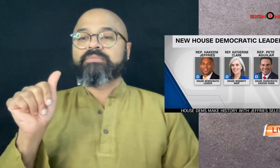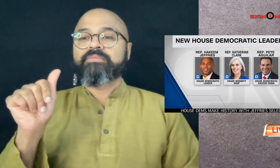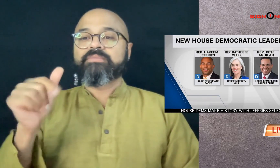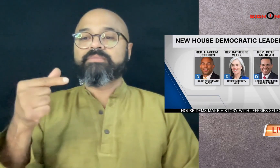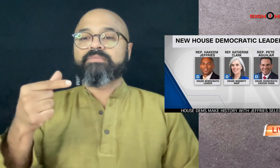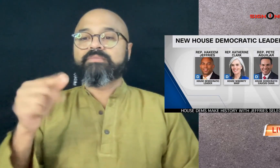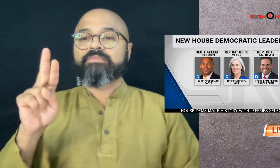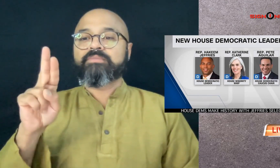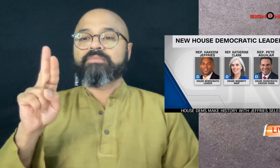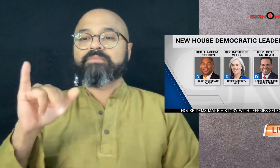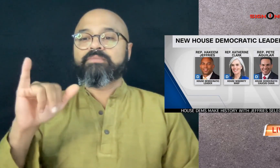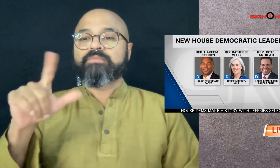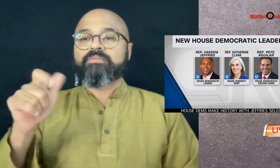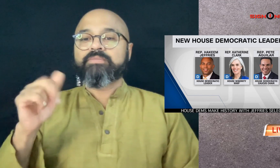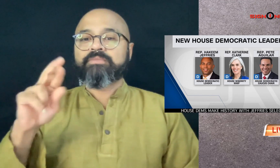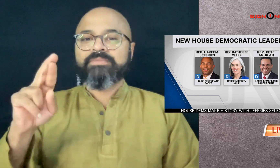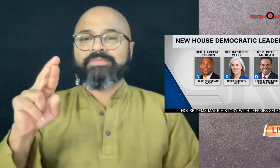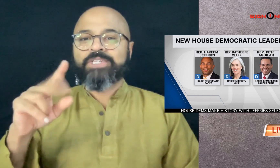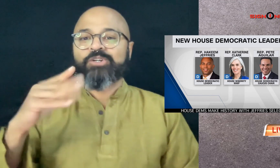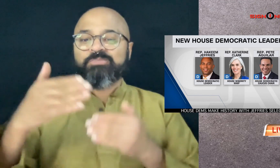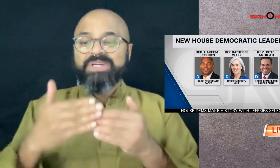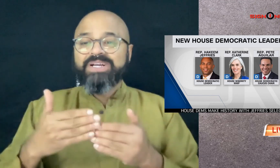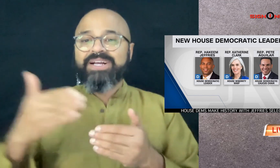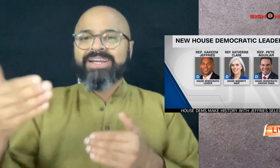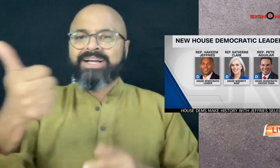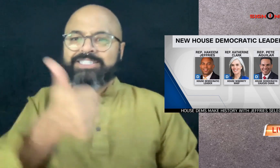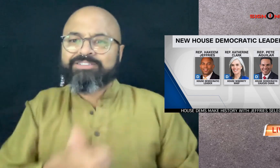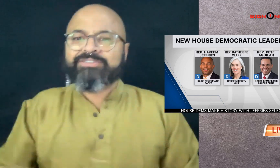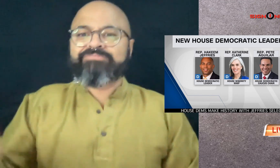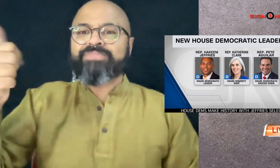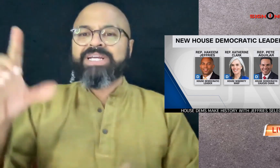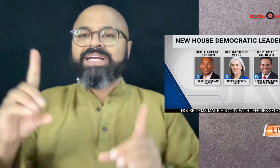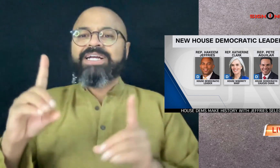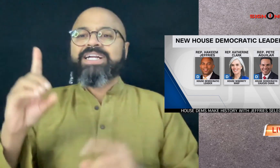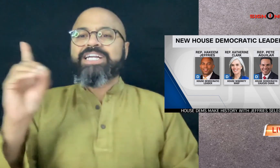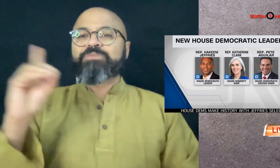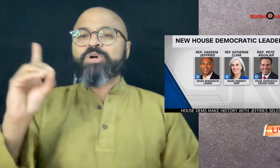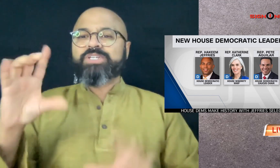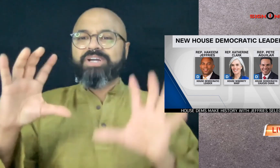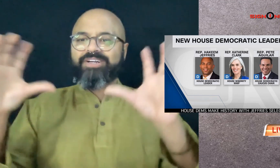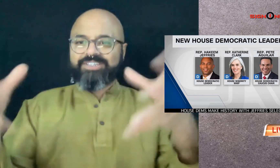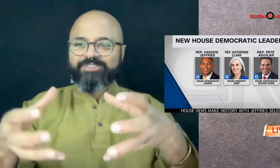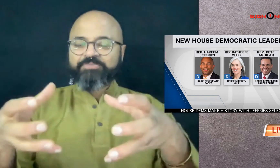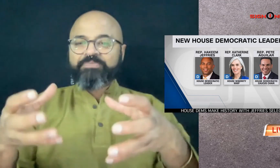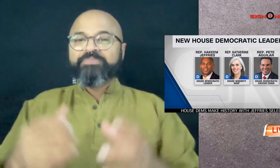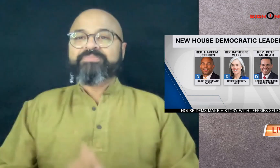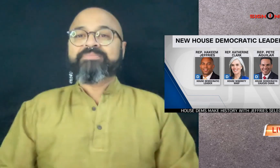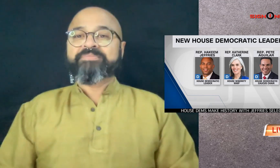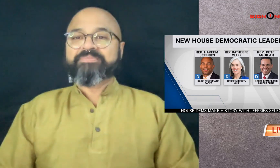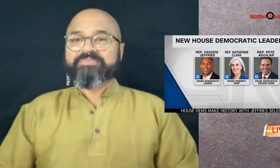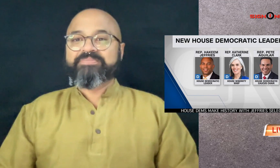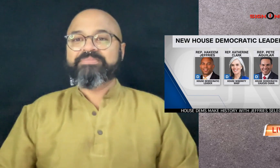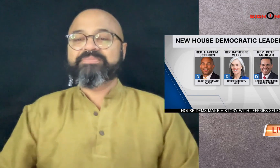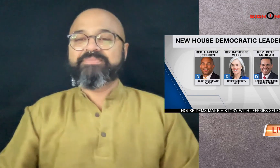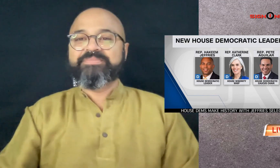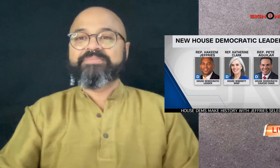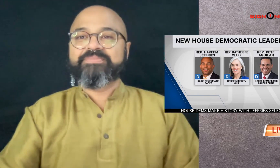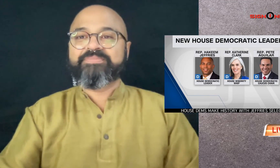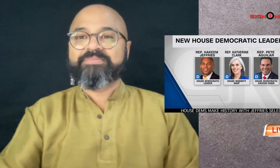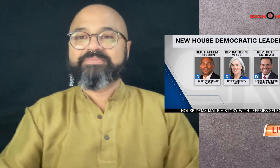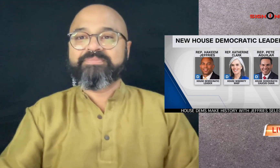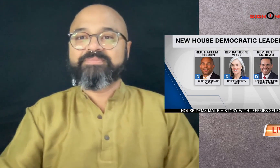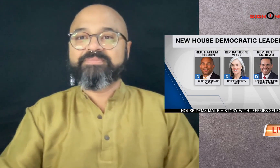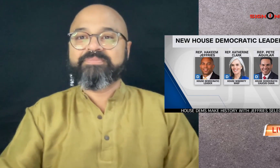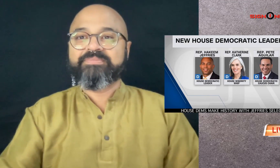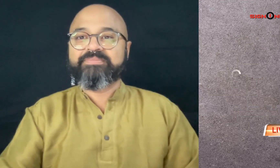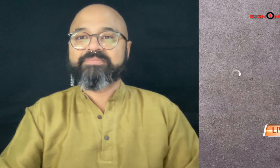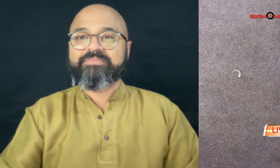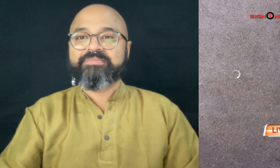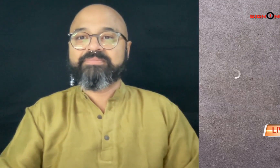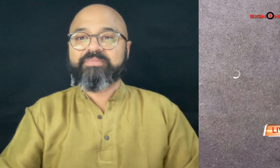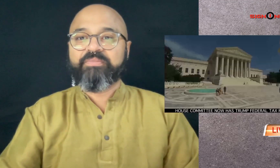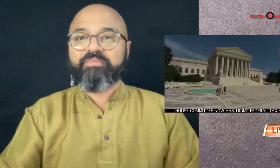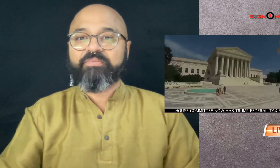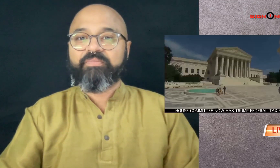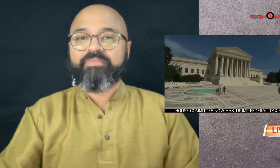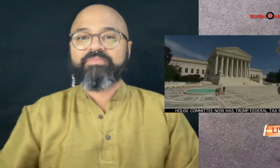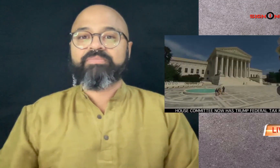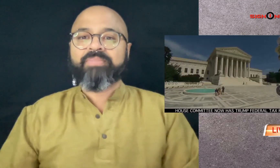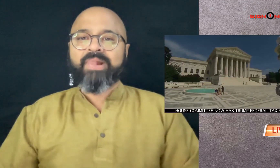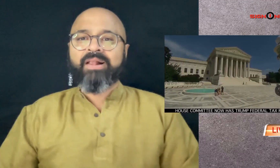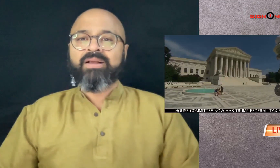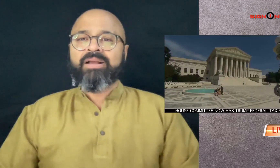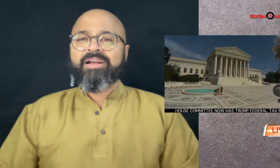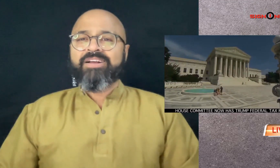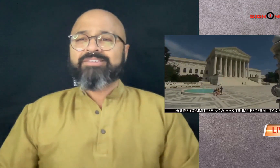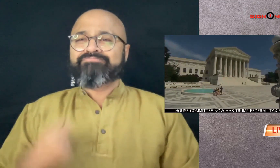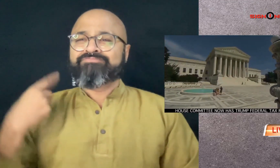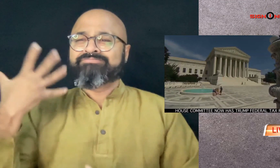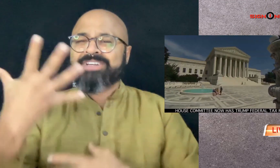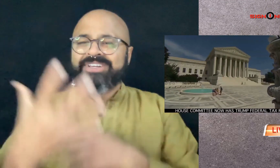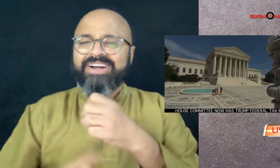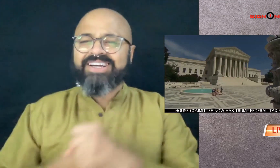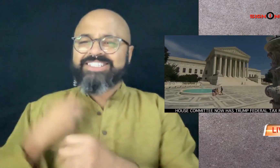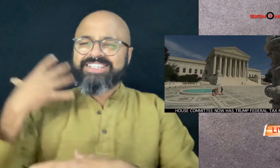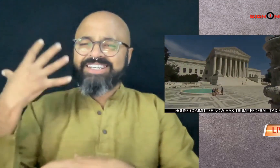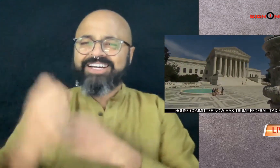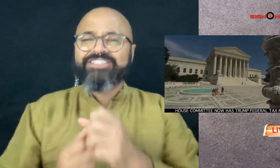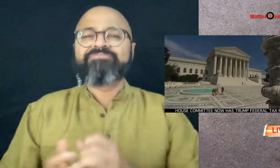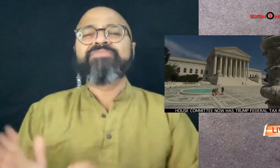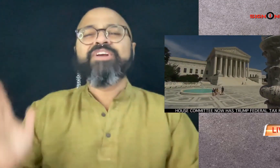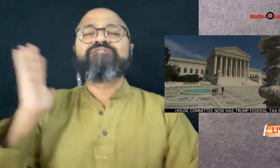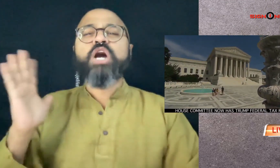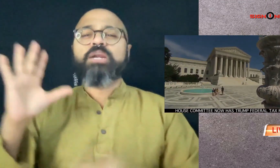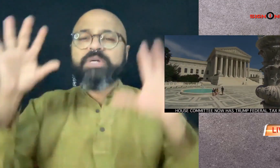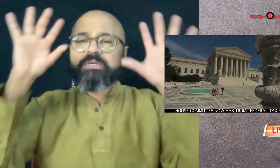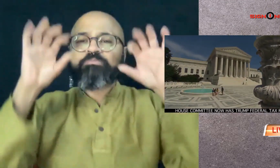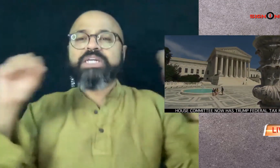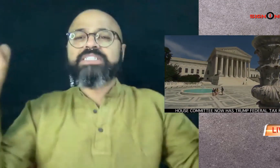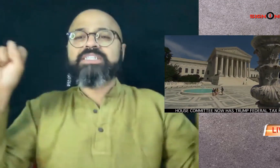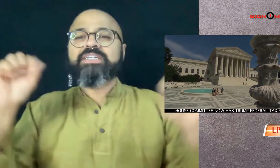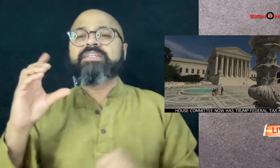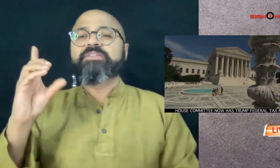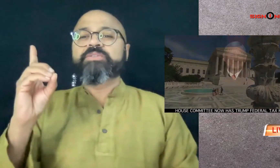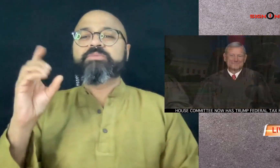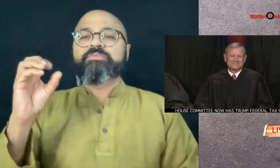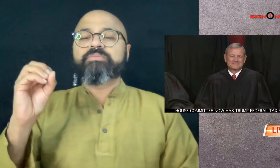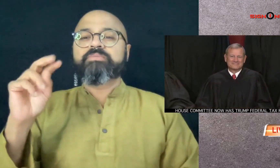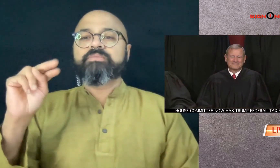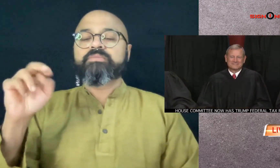be the next head of the Democratic caucus for years former President Donald Trump has